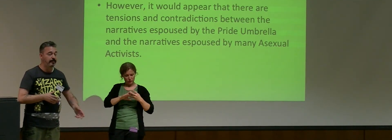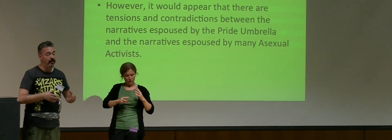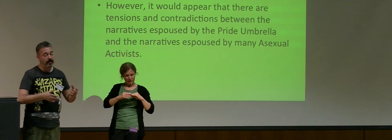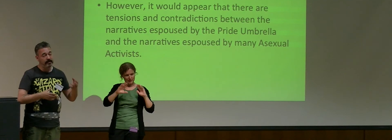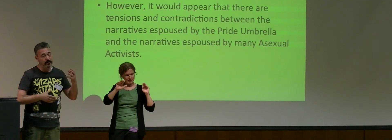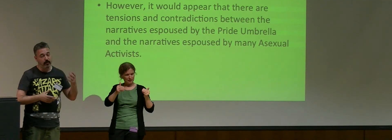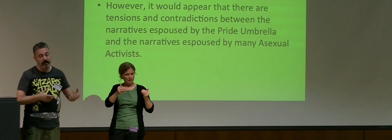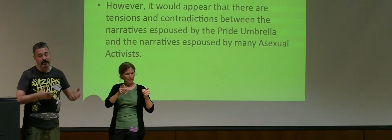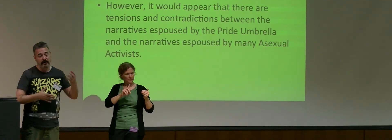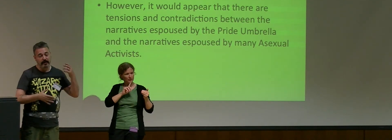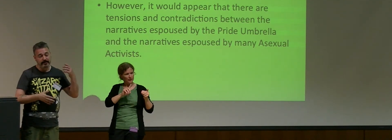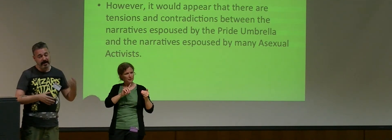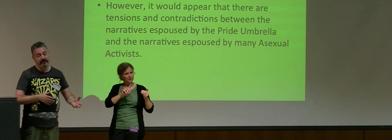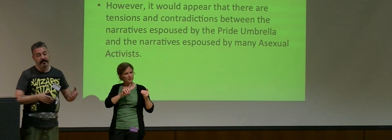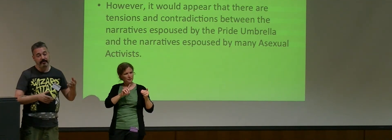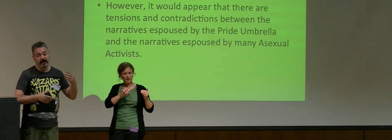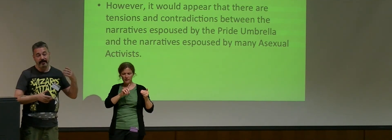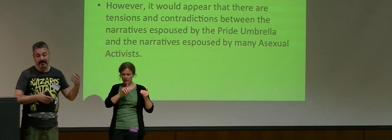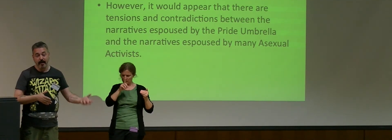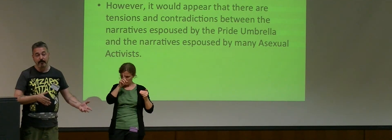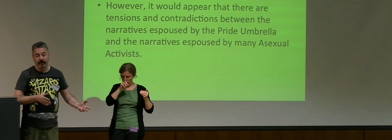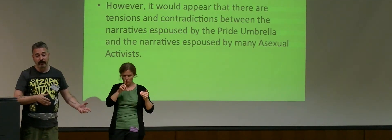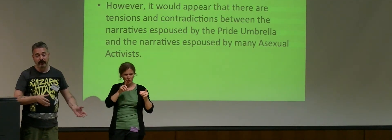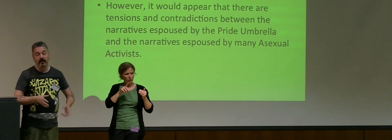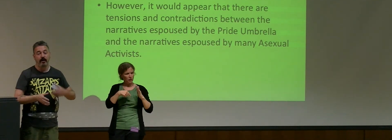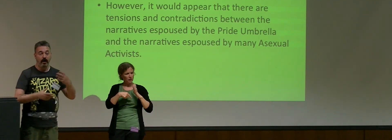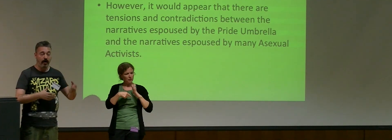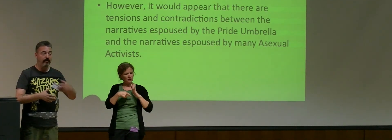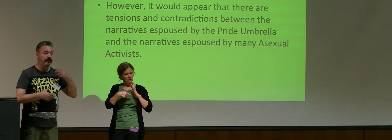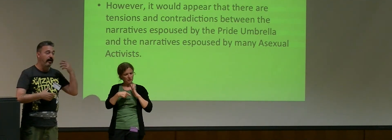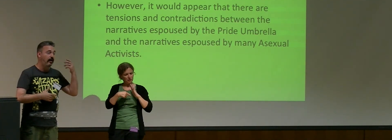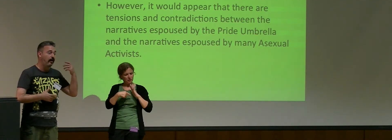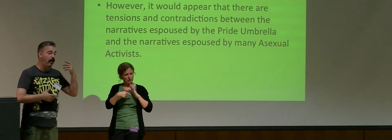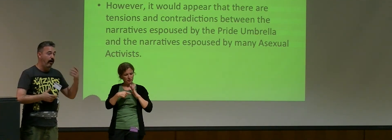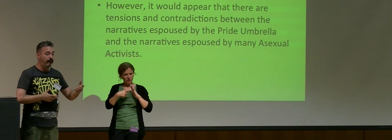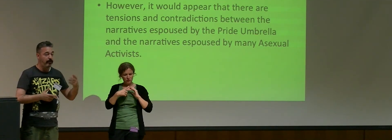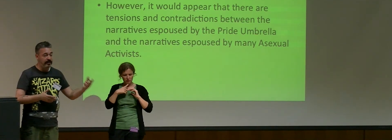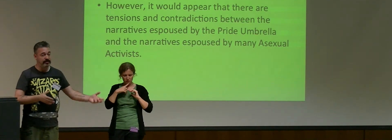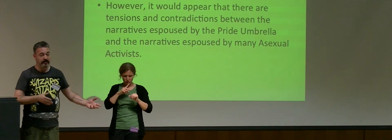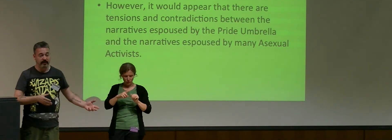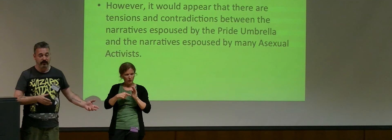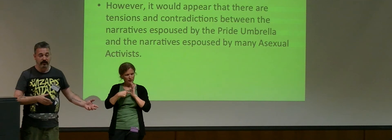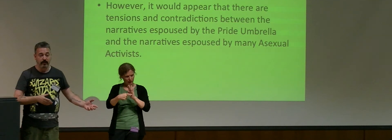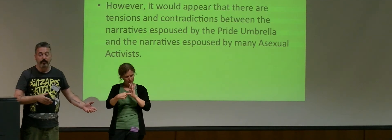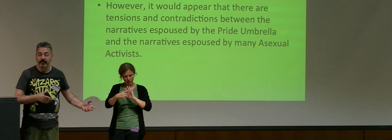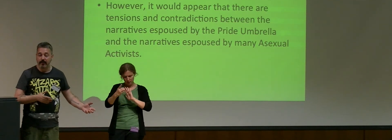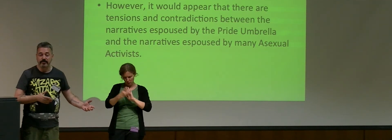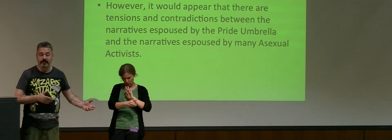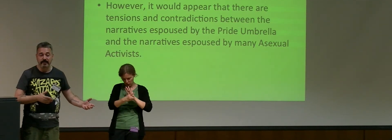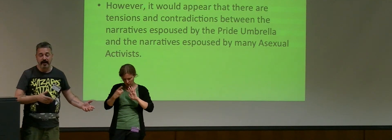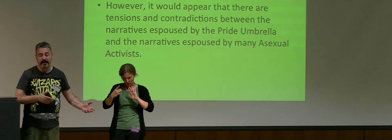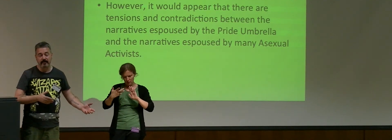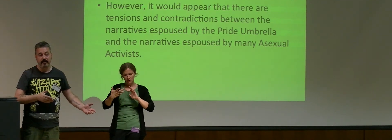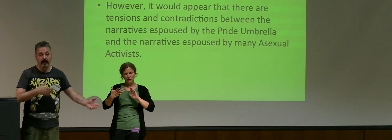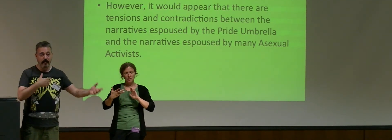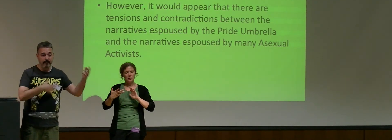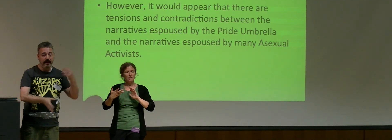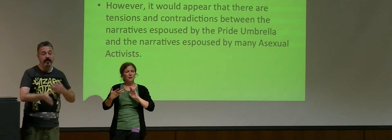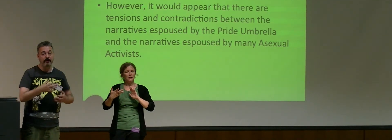to be quite definite examples of prejudice which they then would immediately say,